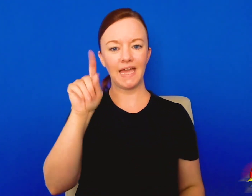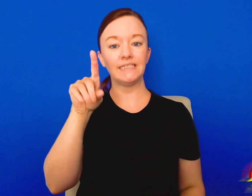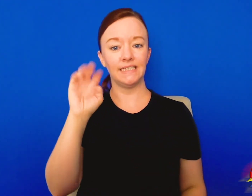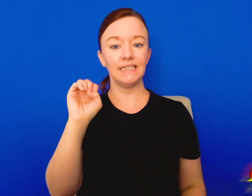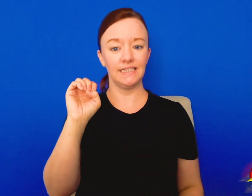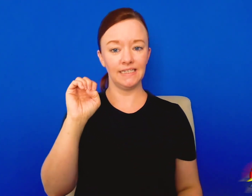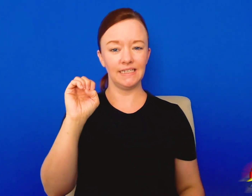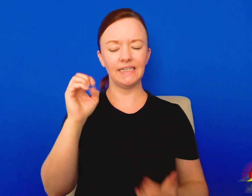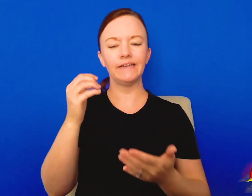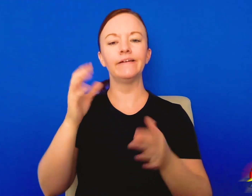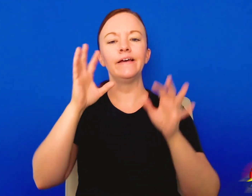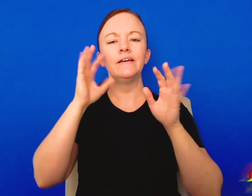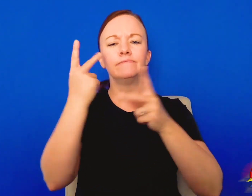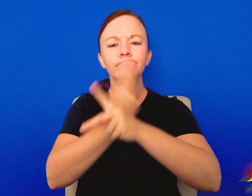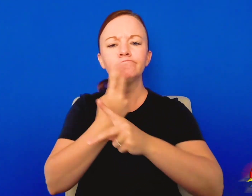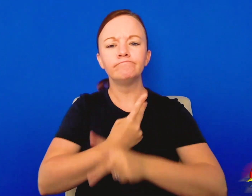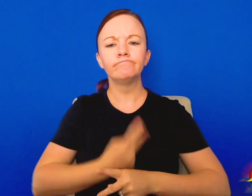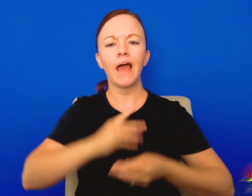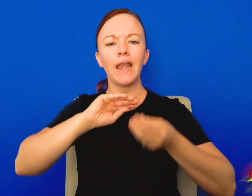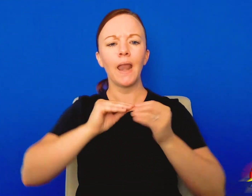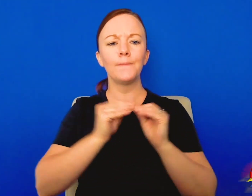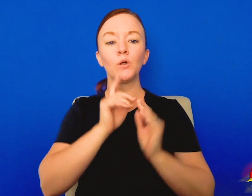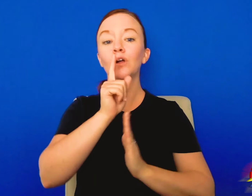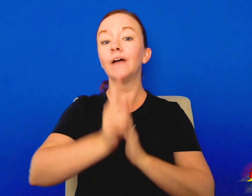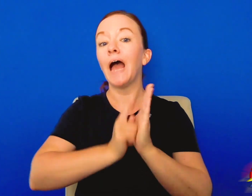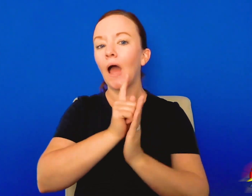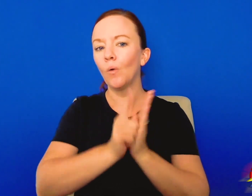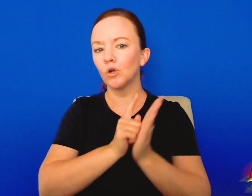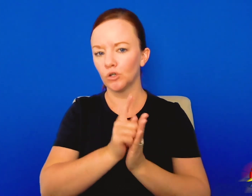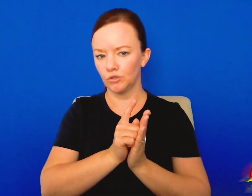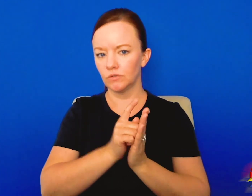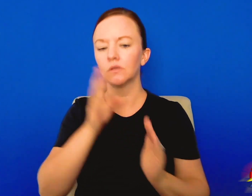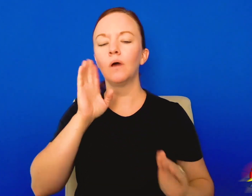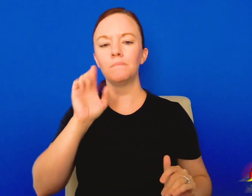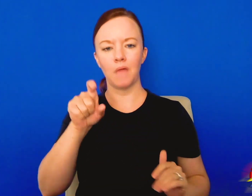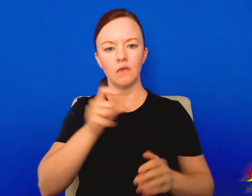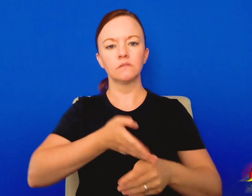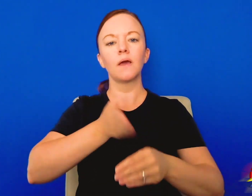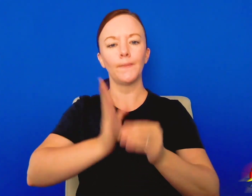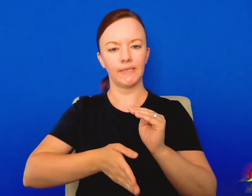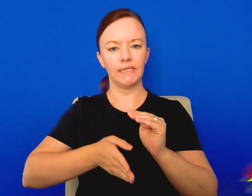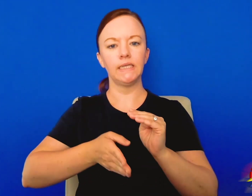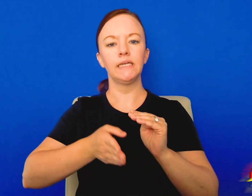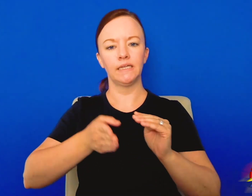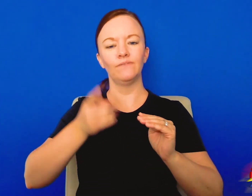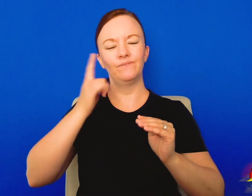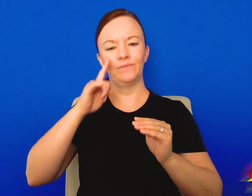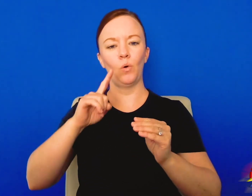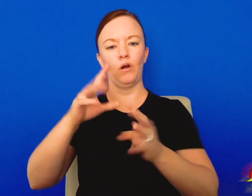DETERMINE THE NUMBERS OF HOURS THAT WE WILL NEED TO COMPLETE TO CLAIM OUR FULL VOUCHER FOR OUR STUDENTS.